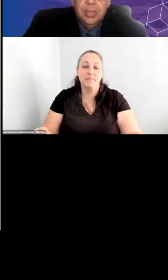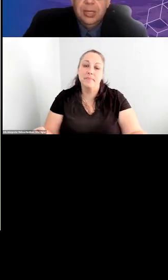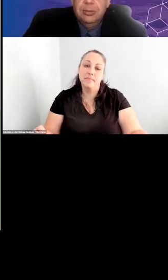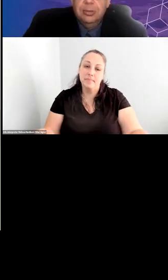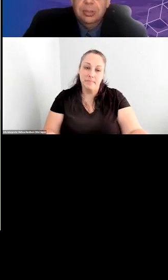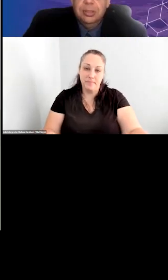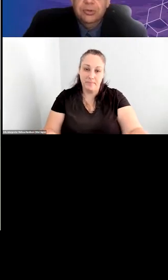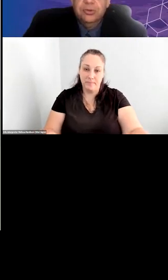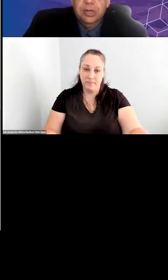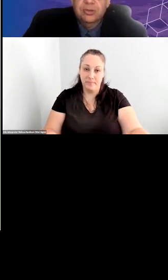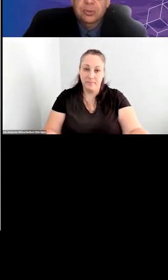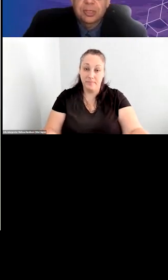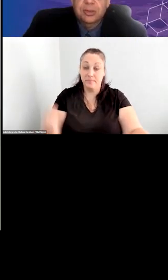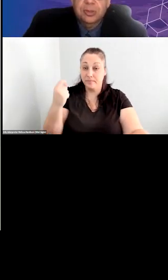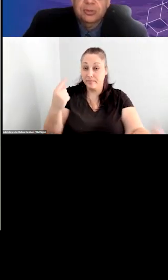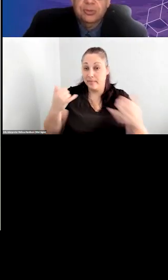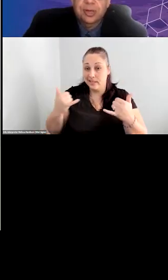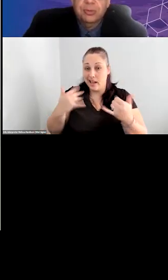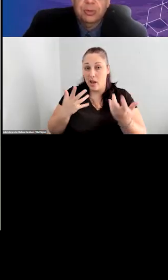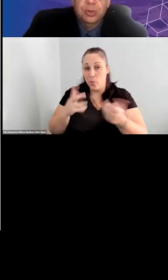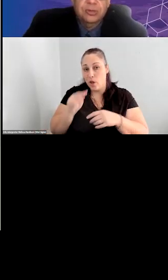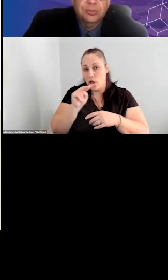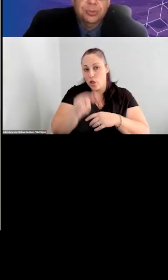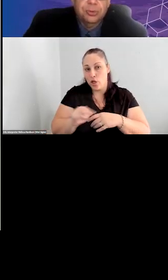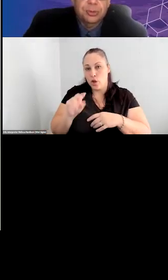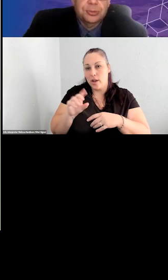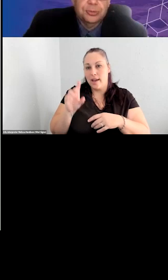Luis Cubano: Now let us look at some of the Division of Graduate Education programs.